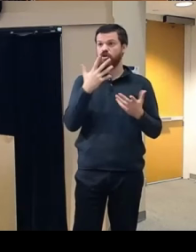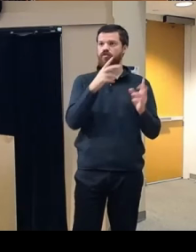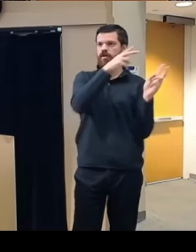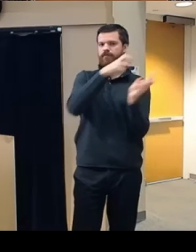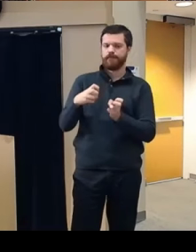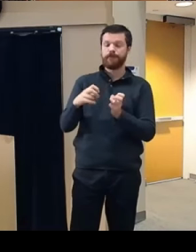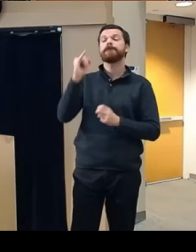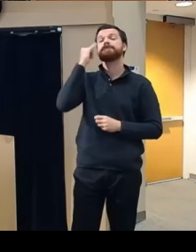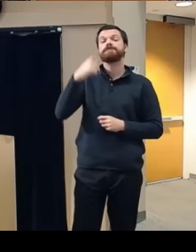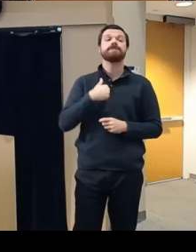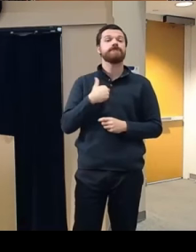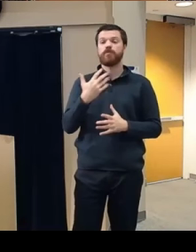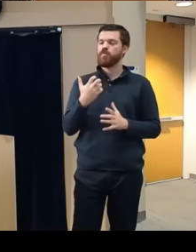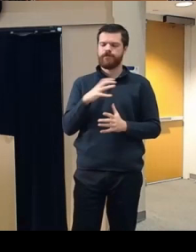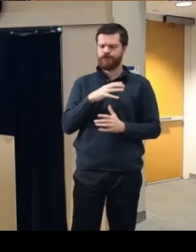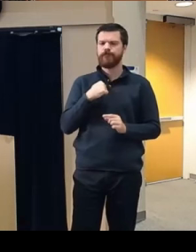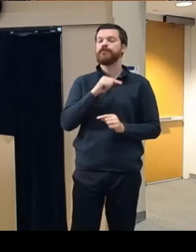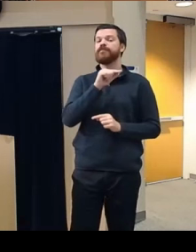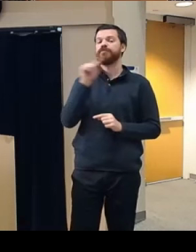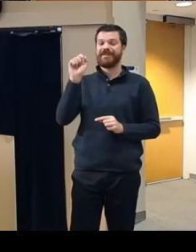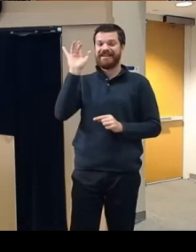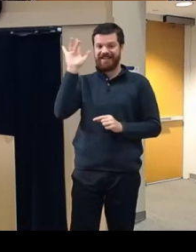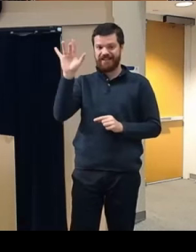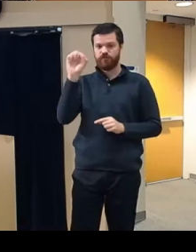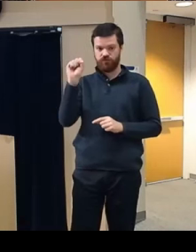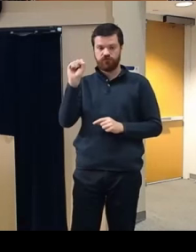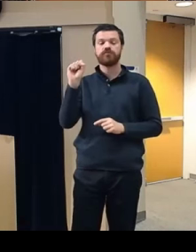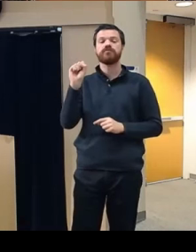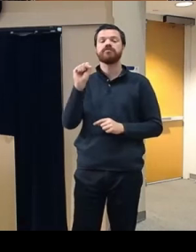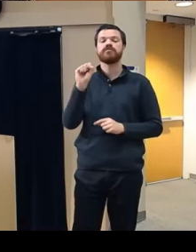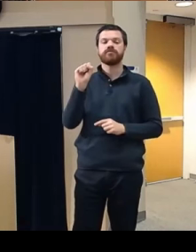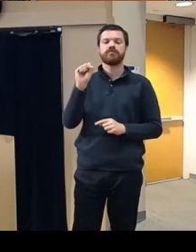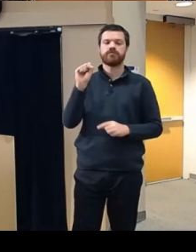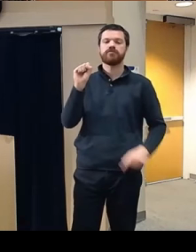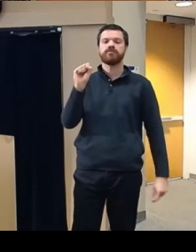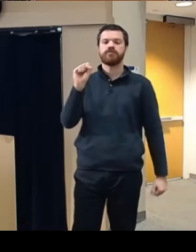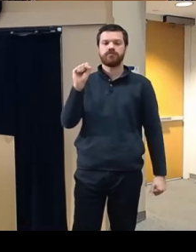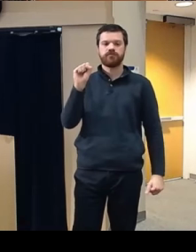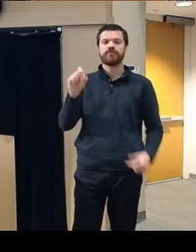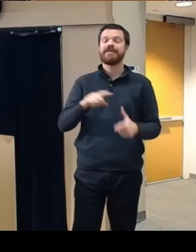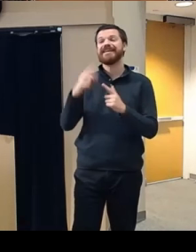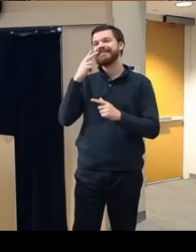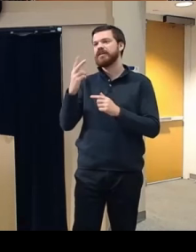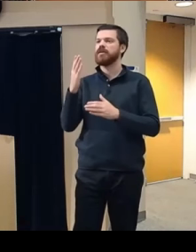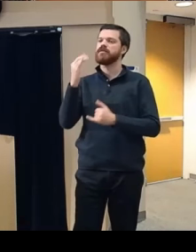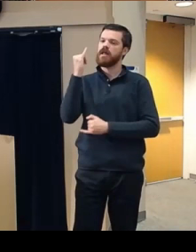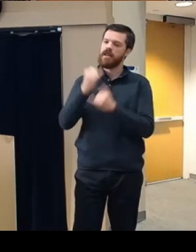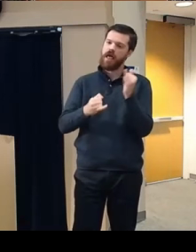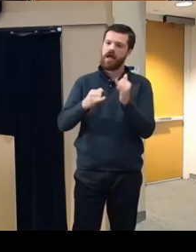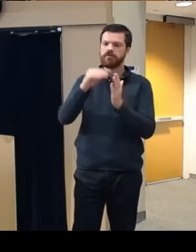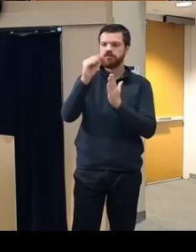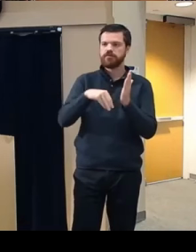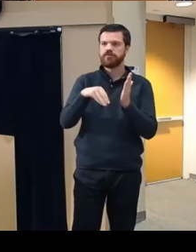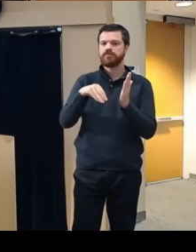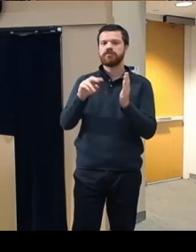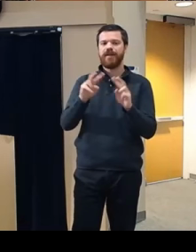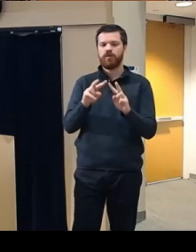but if I wanted to go to it um I could click on it um and see um what the last fill value was um